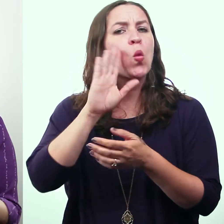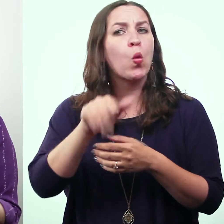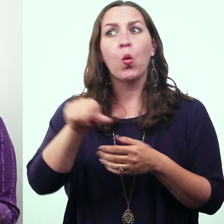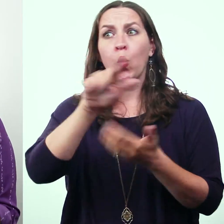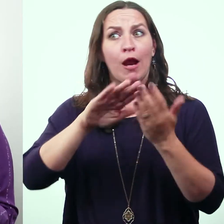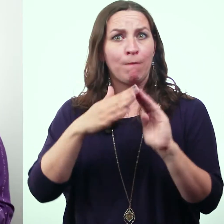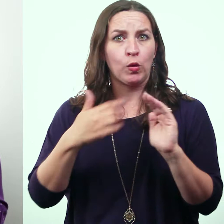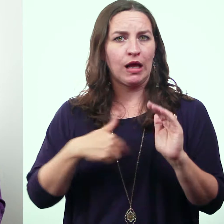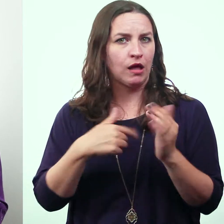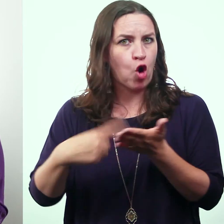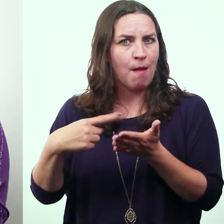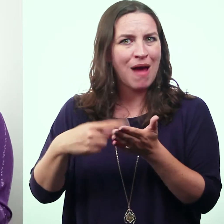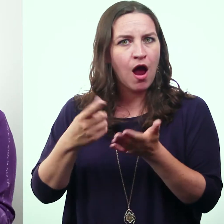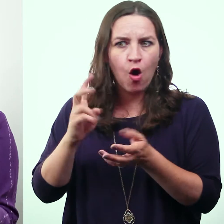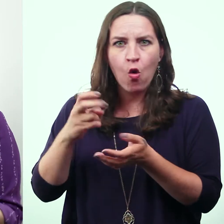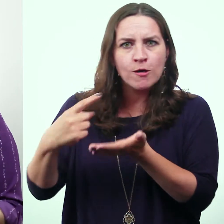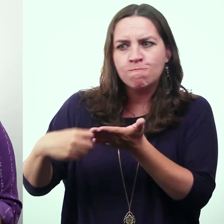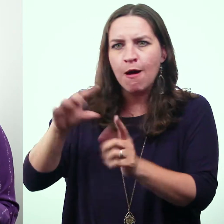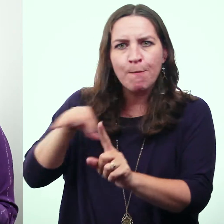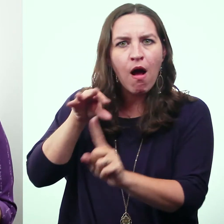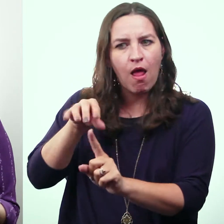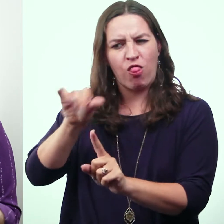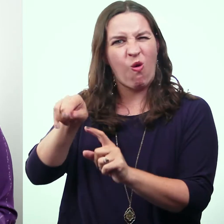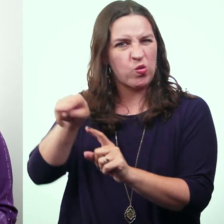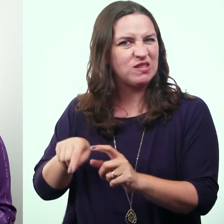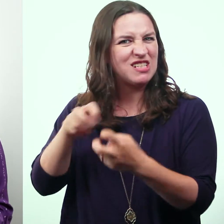Aggression toward them. And so we spend a lot of time talking about that. That's really important.